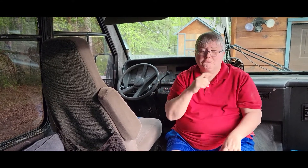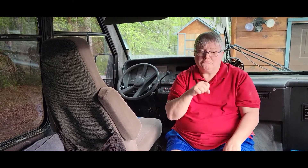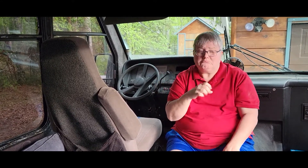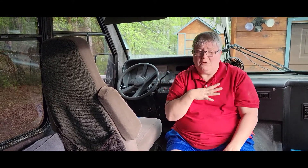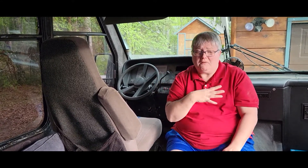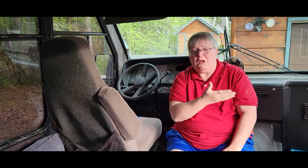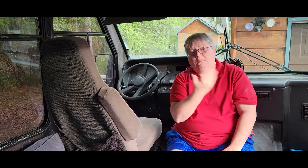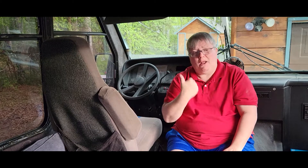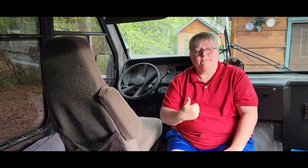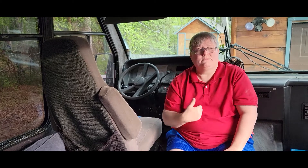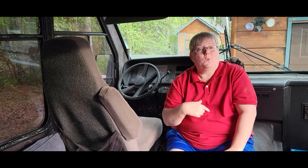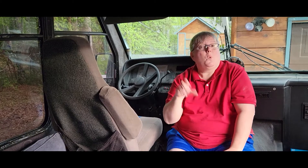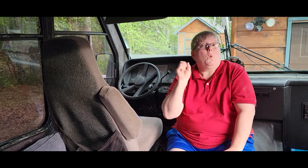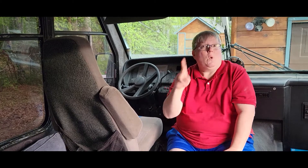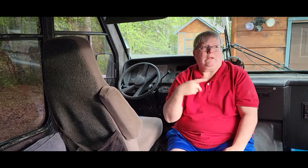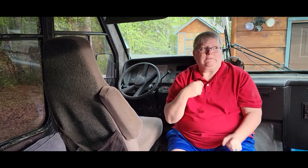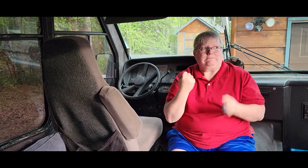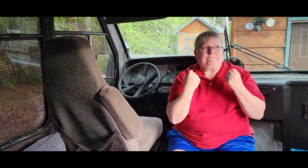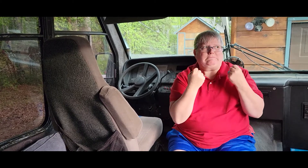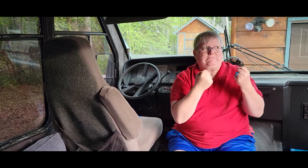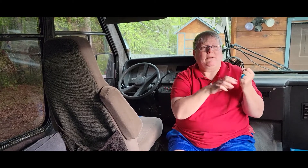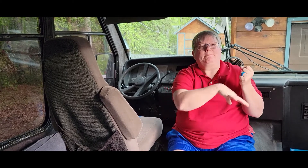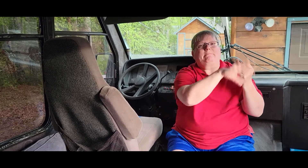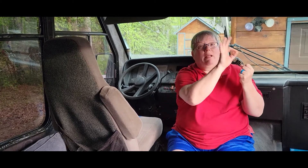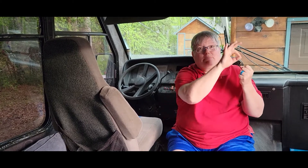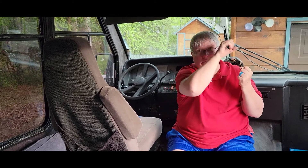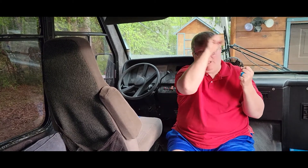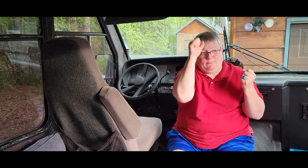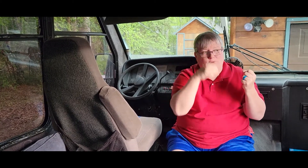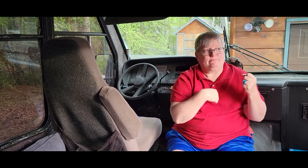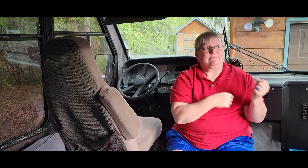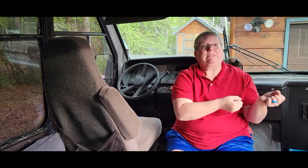And he's like yeah sure come on. So I hurried up and went picked up Summer.